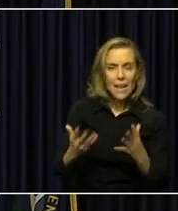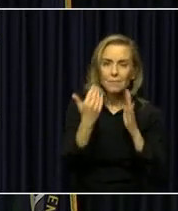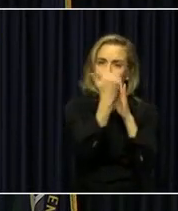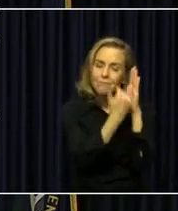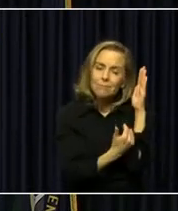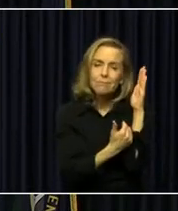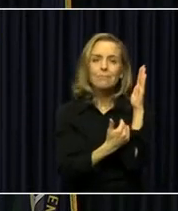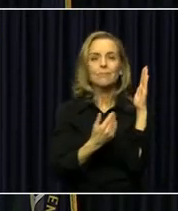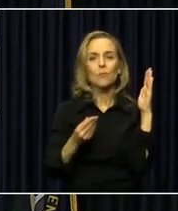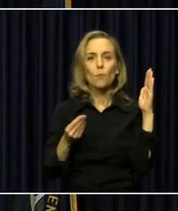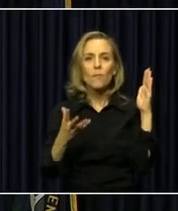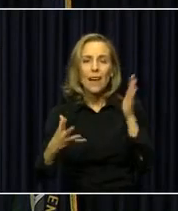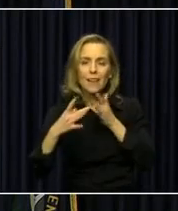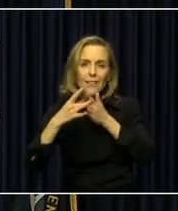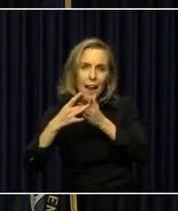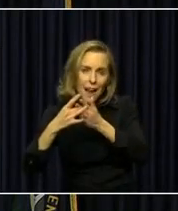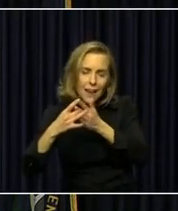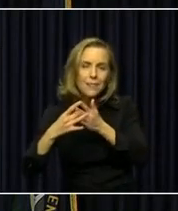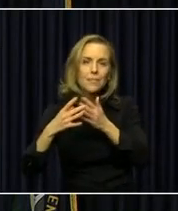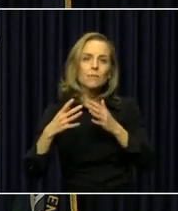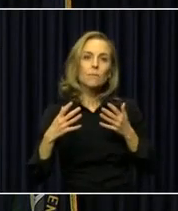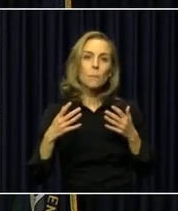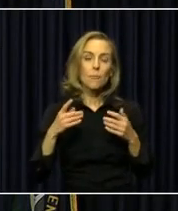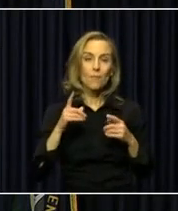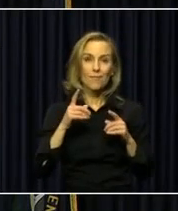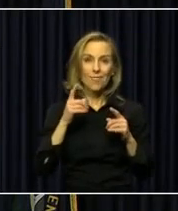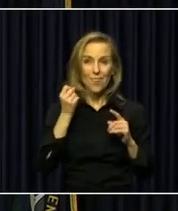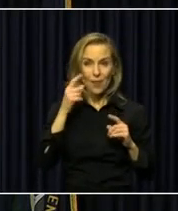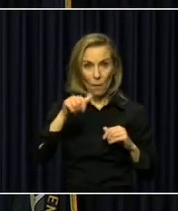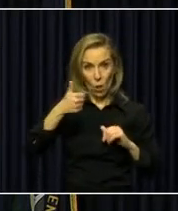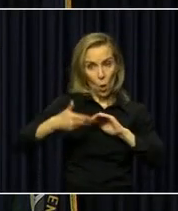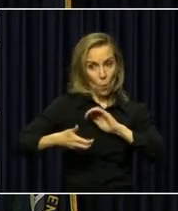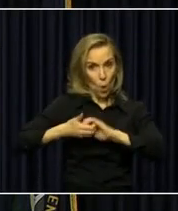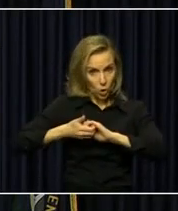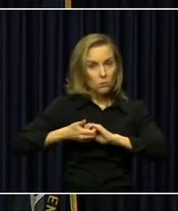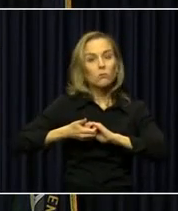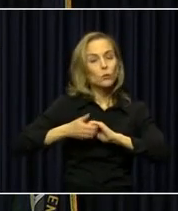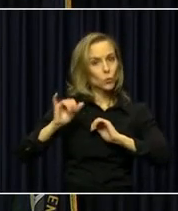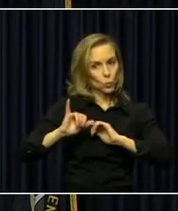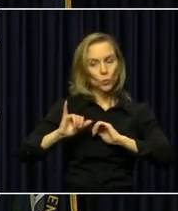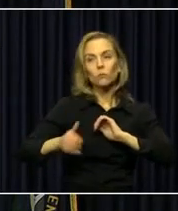WE'RE GOING TO PRIORITIZE PPE WHEN THEY NEED IT.